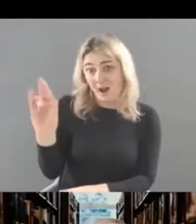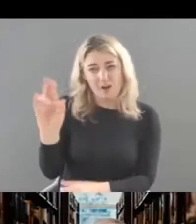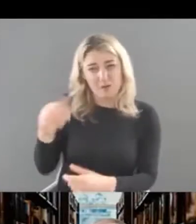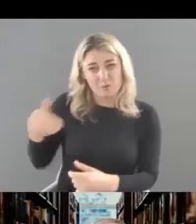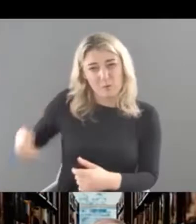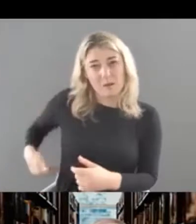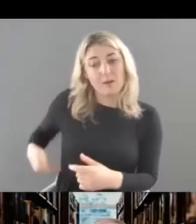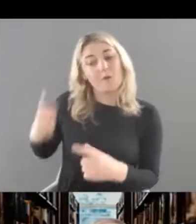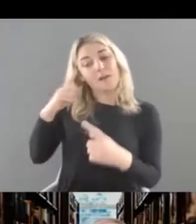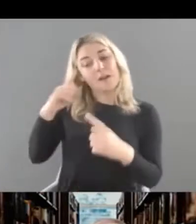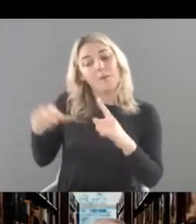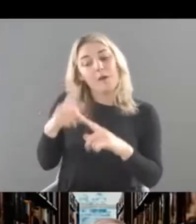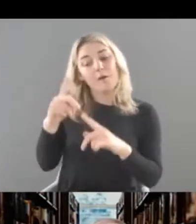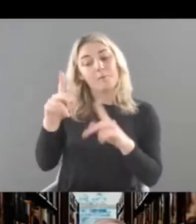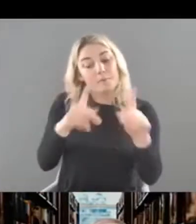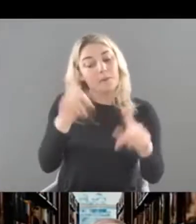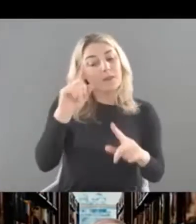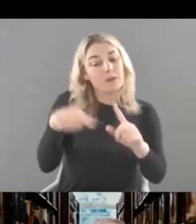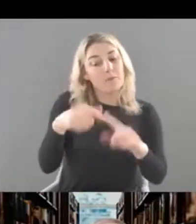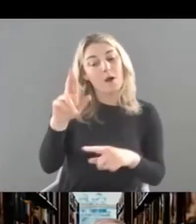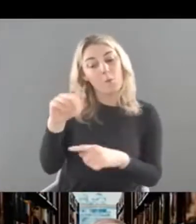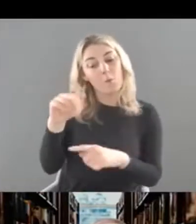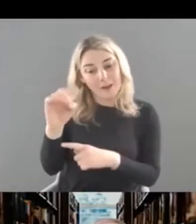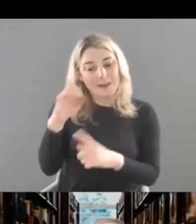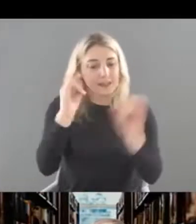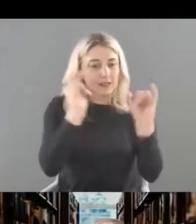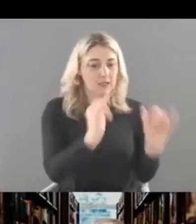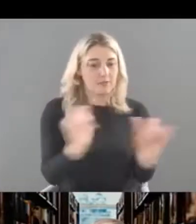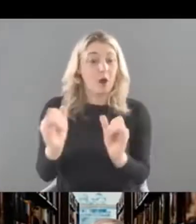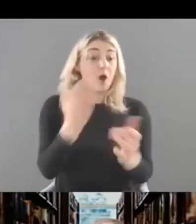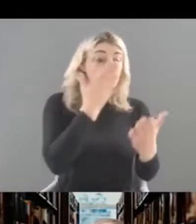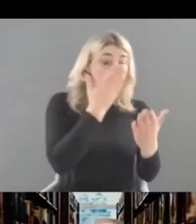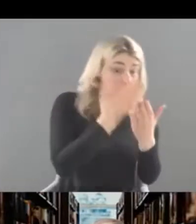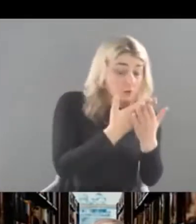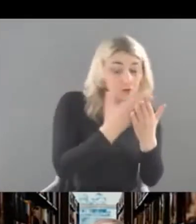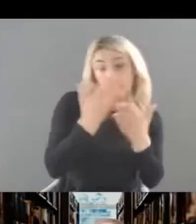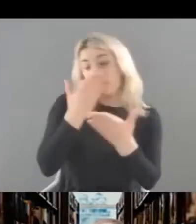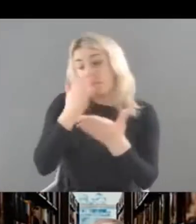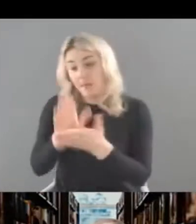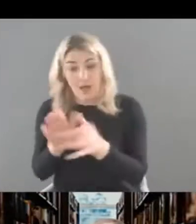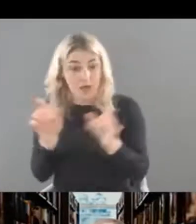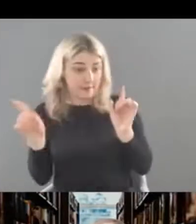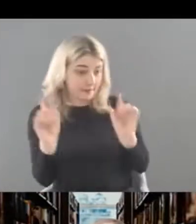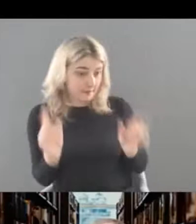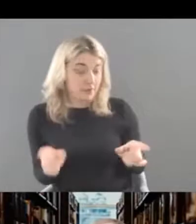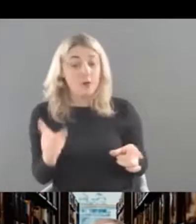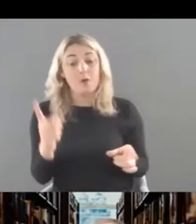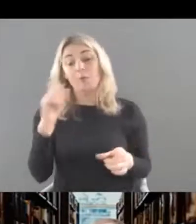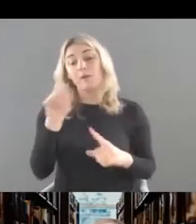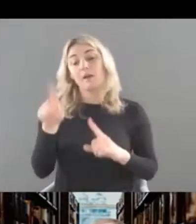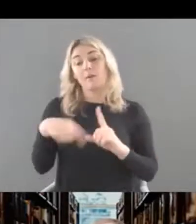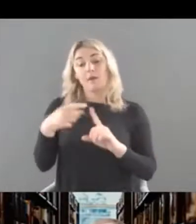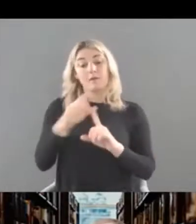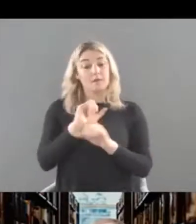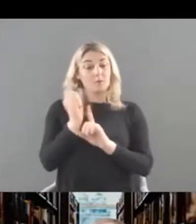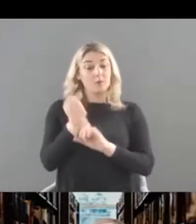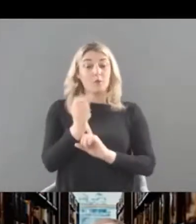we tend to think about individual, good and bad actors, right? We think about the situations of someone that is intended be